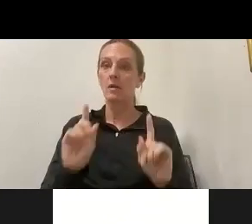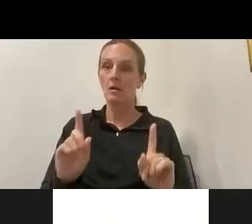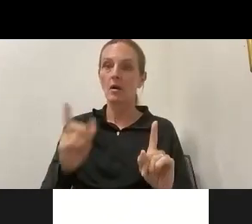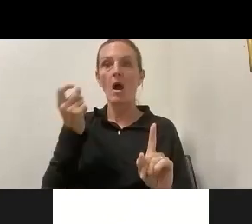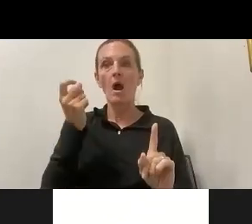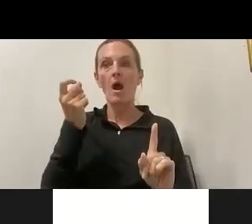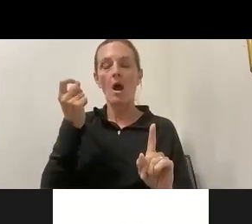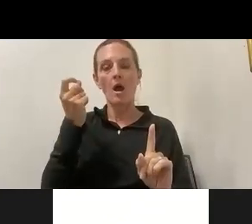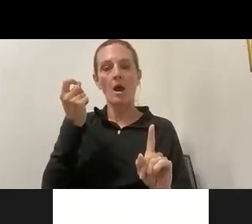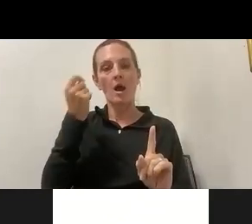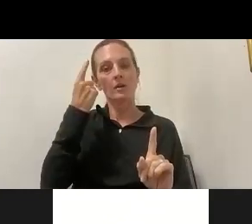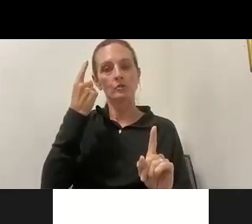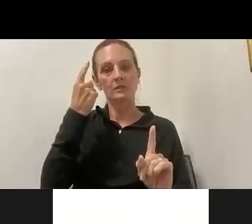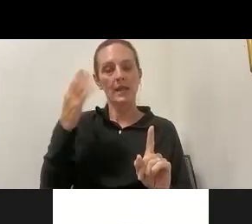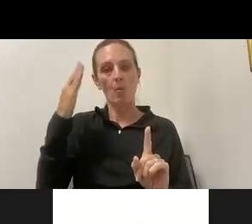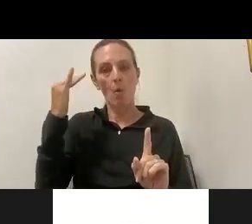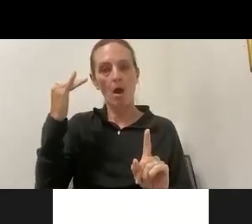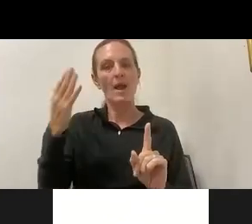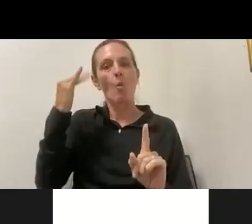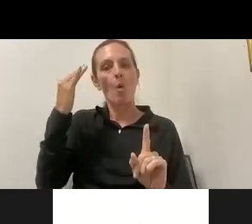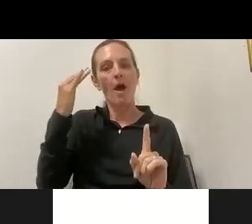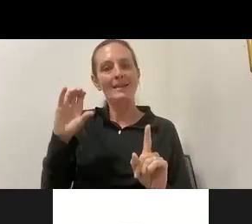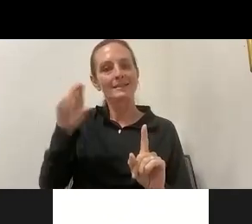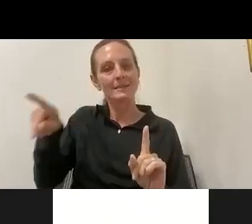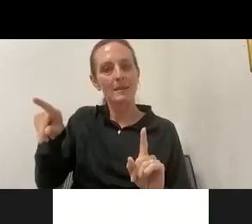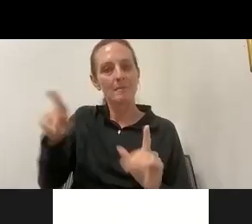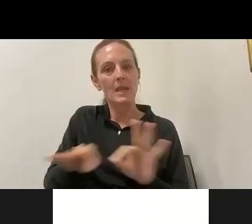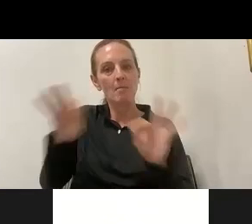understand why CCP is important to your community, why your project is important to the community,